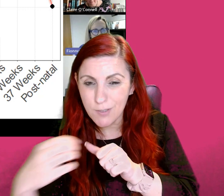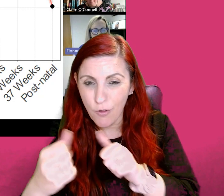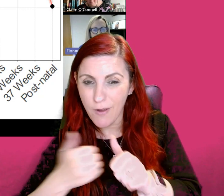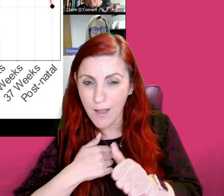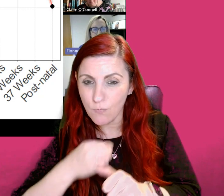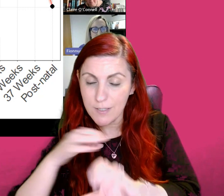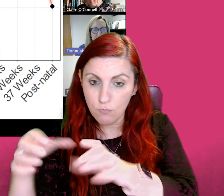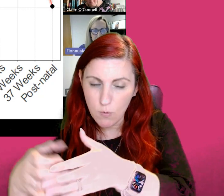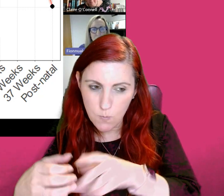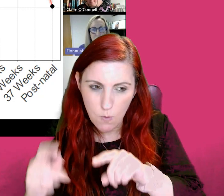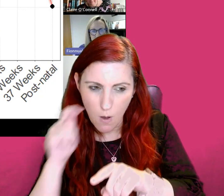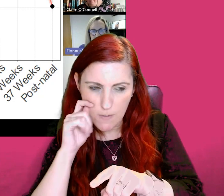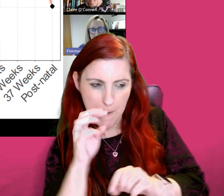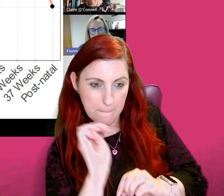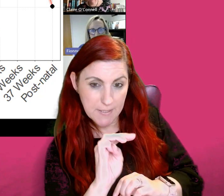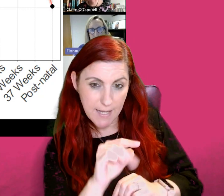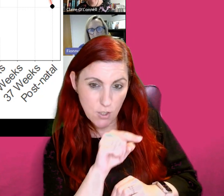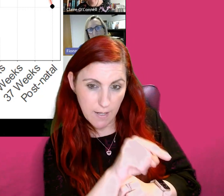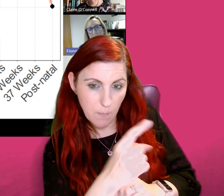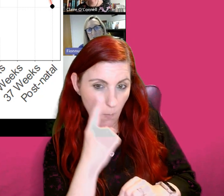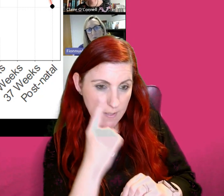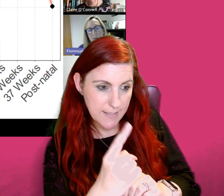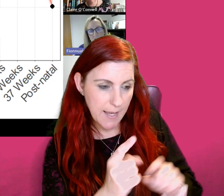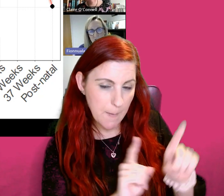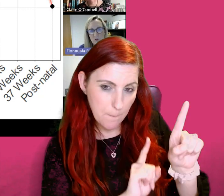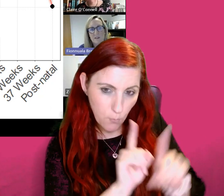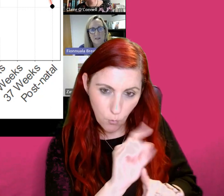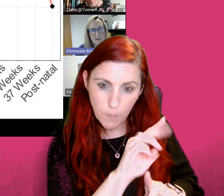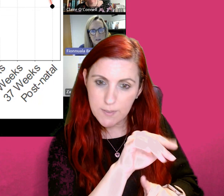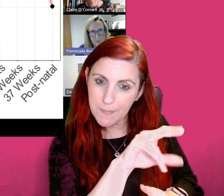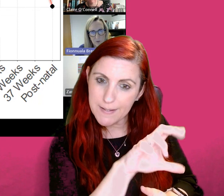see potentially an improvement in the placenta in such a way that reduce the incidence of